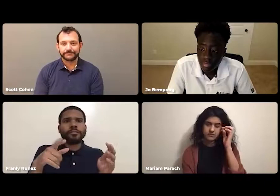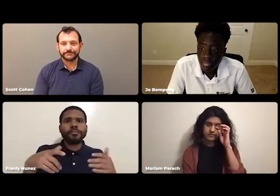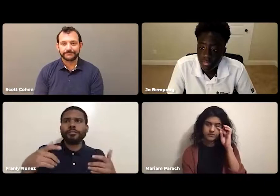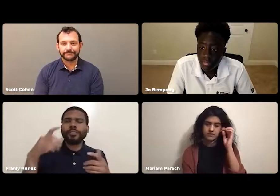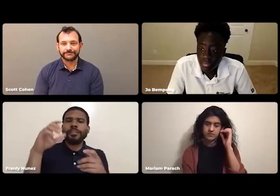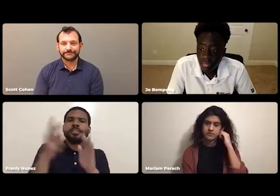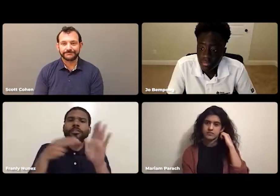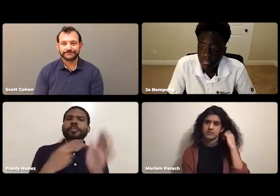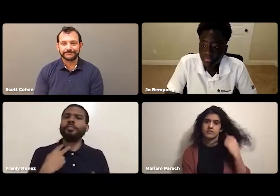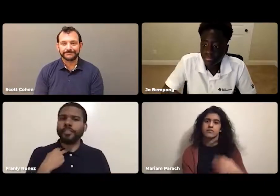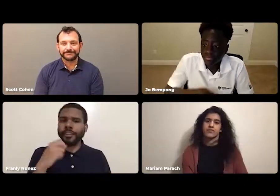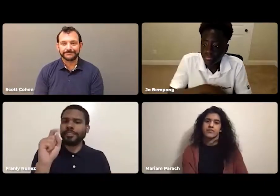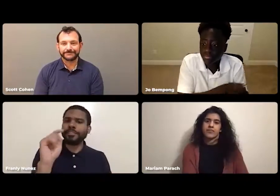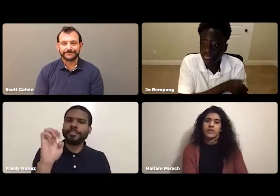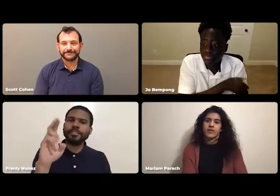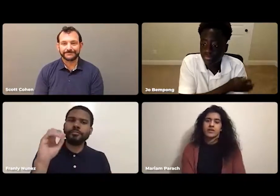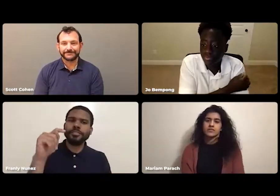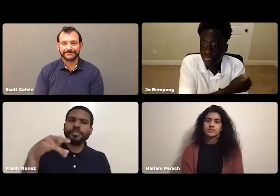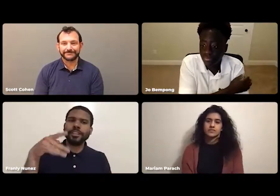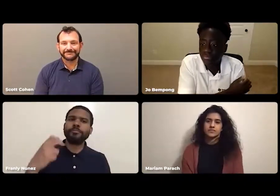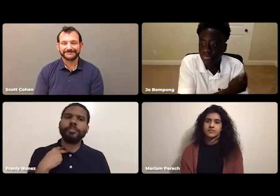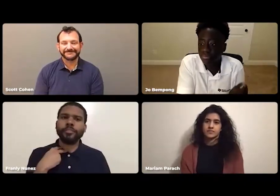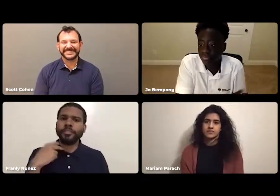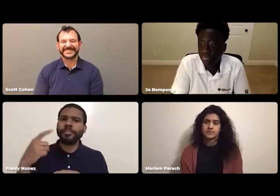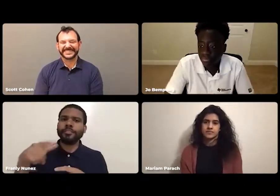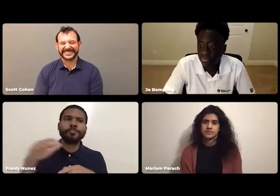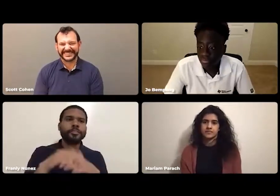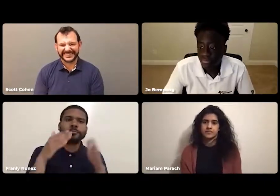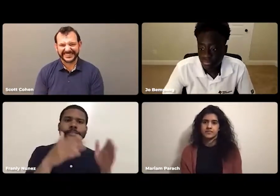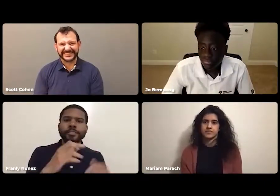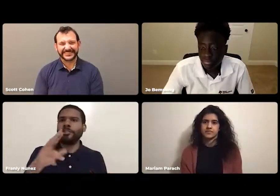they can develop interest in it when they reach the high school level and not be characterized